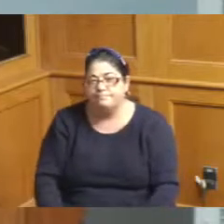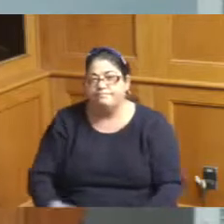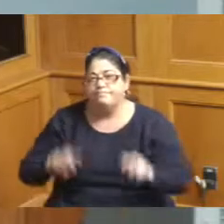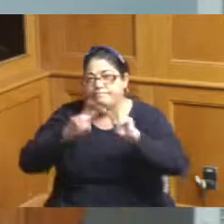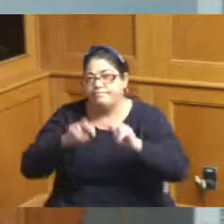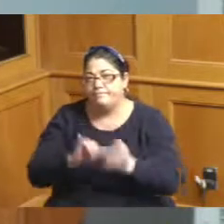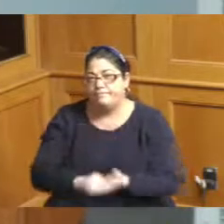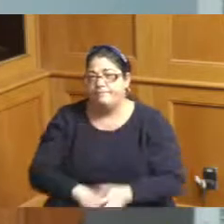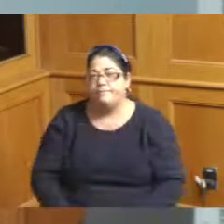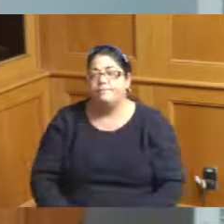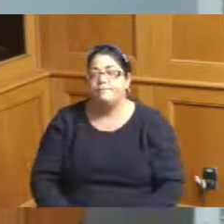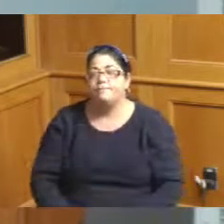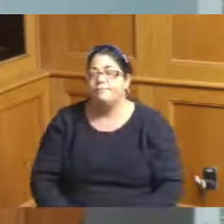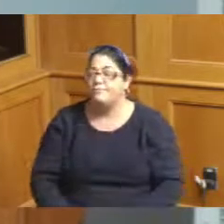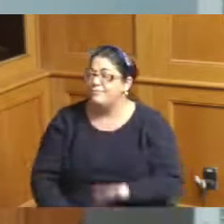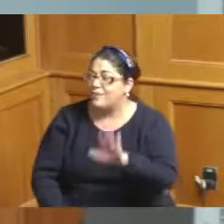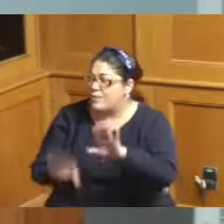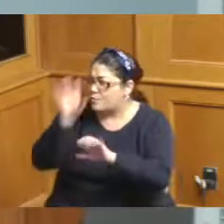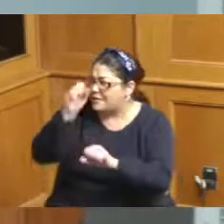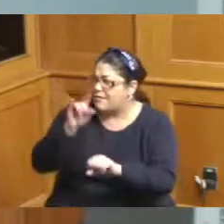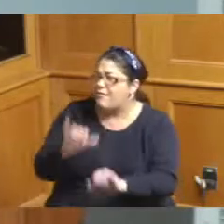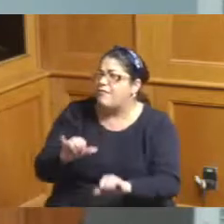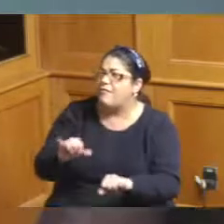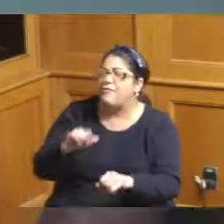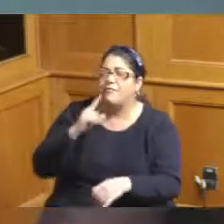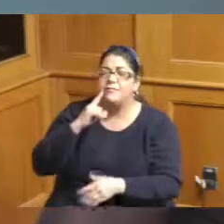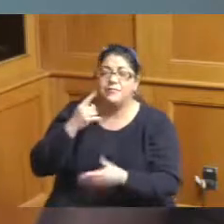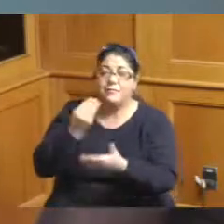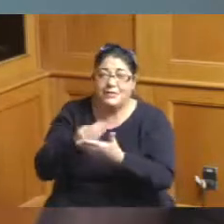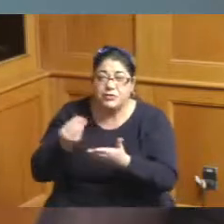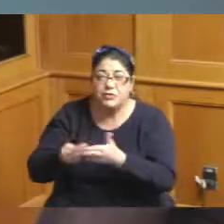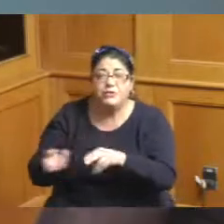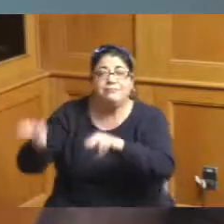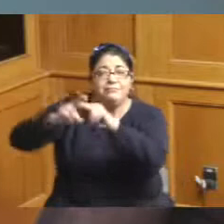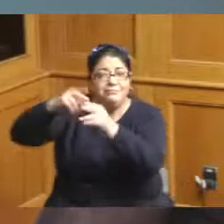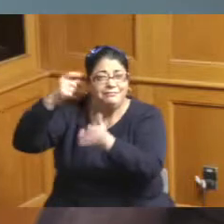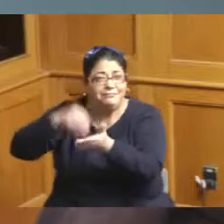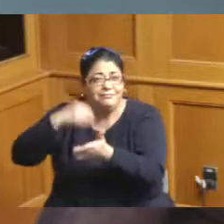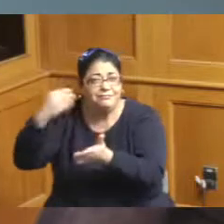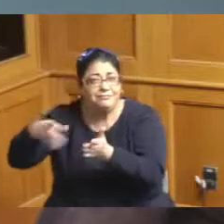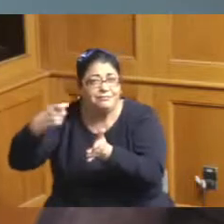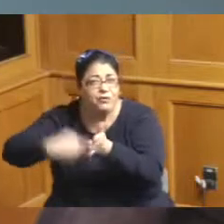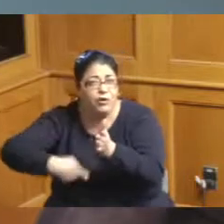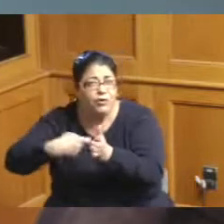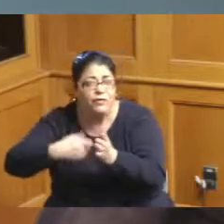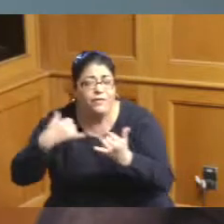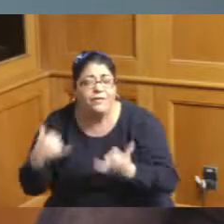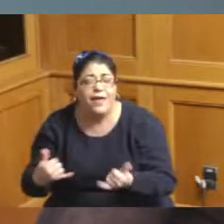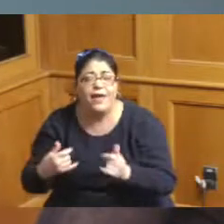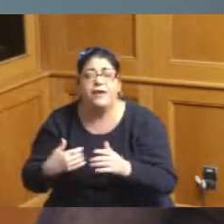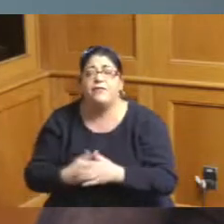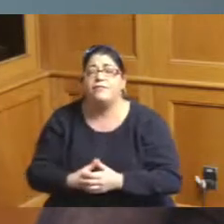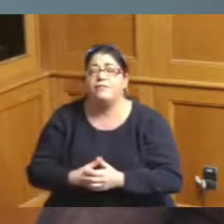so to meet the demand of the material increase I'm assuming that our of course our Engineer's ex